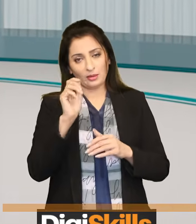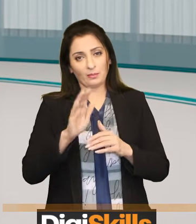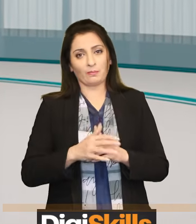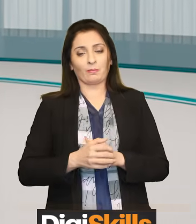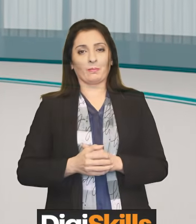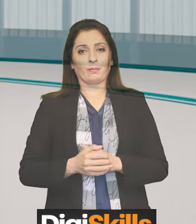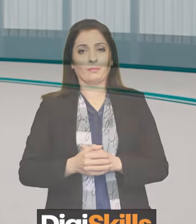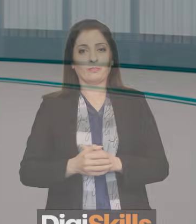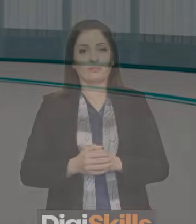Are you one of those?